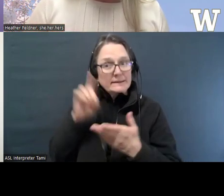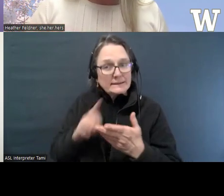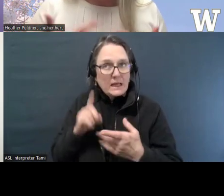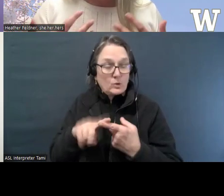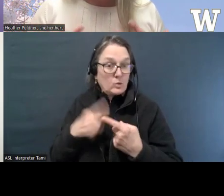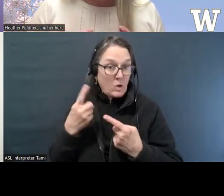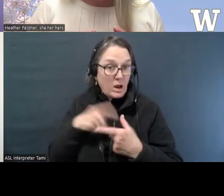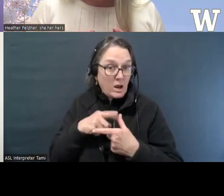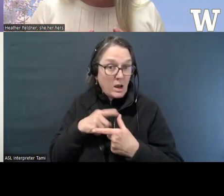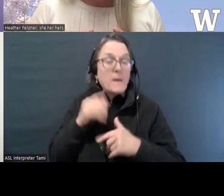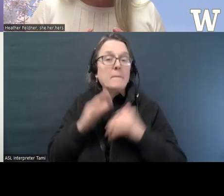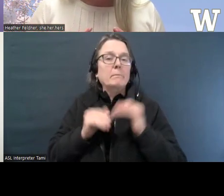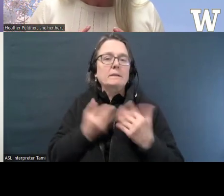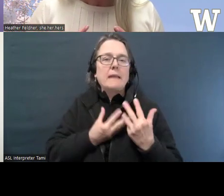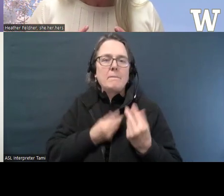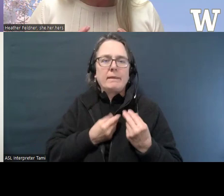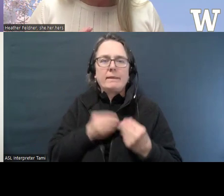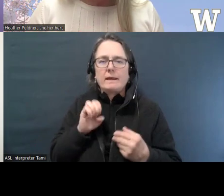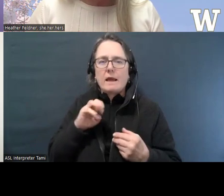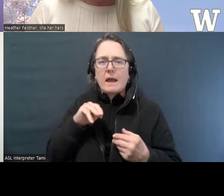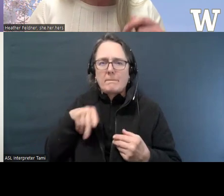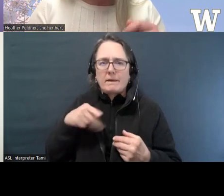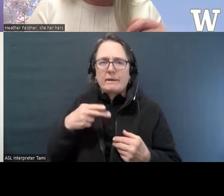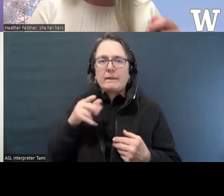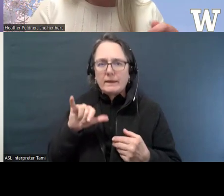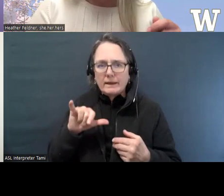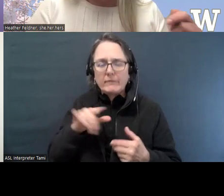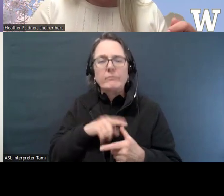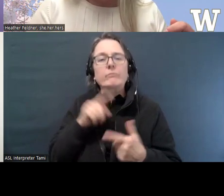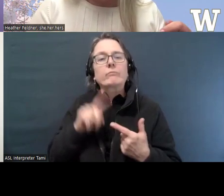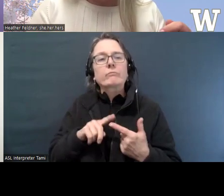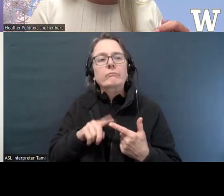They are designed to provide, like, a little slice of that.